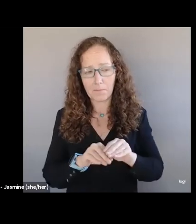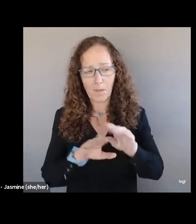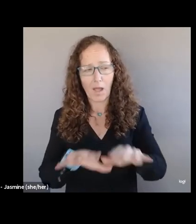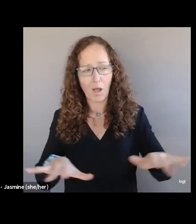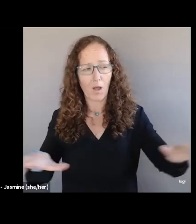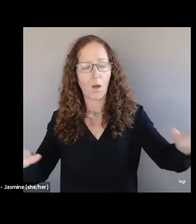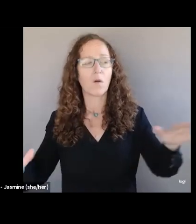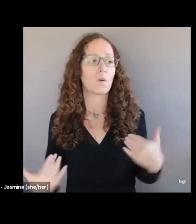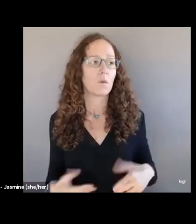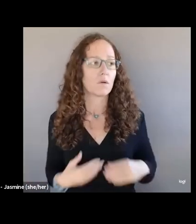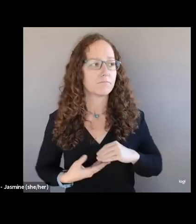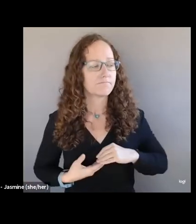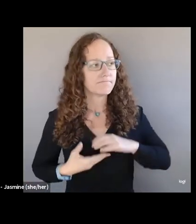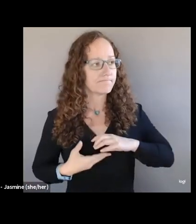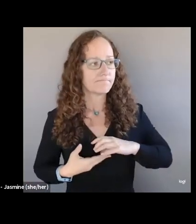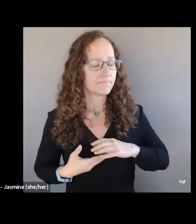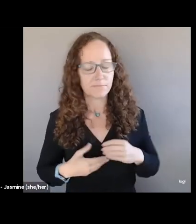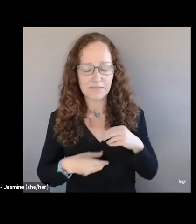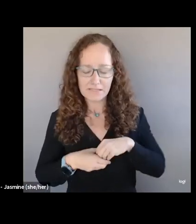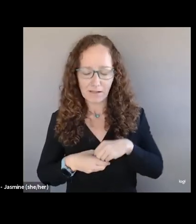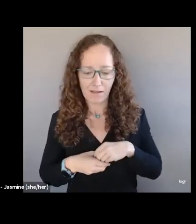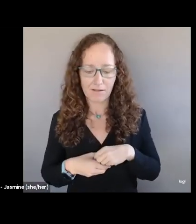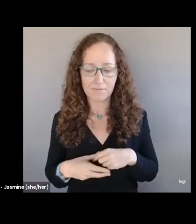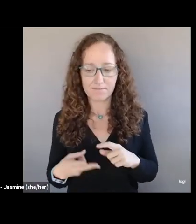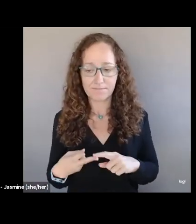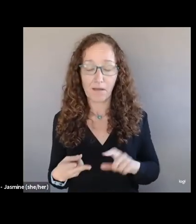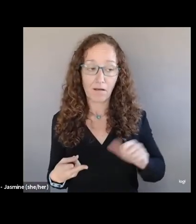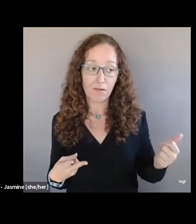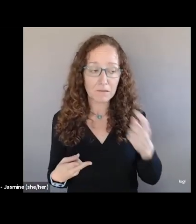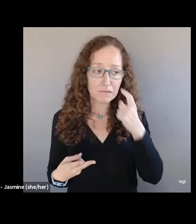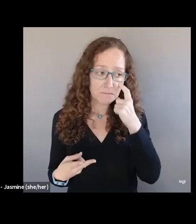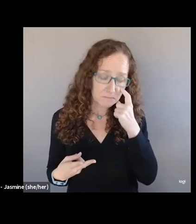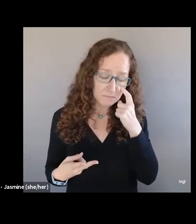recognition and longing and missing my dear sister, Shiva.